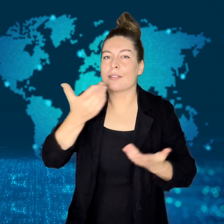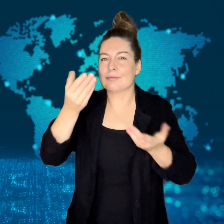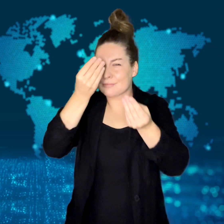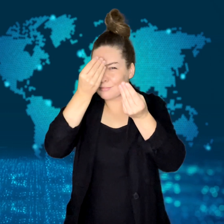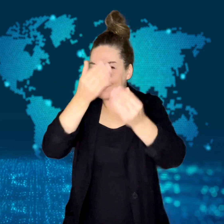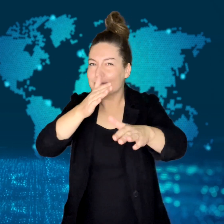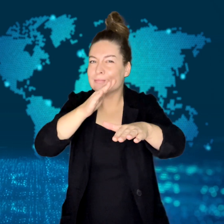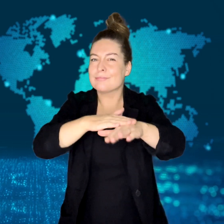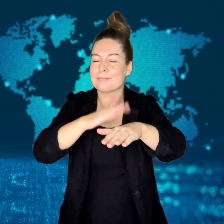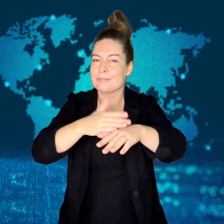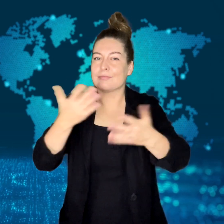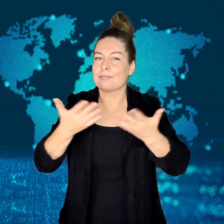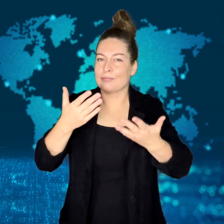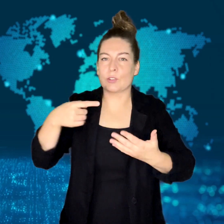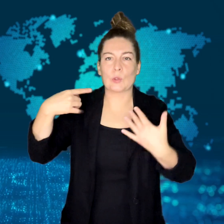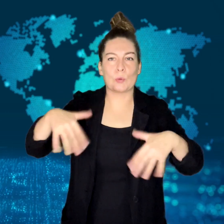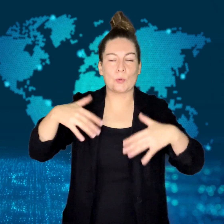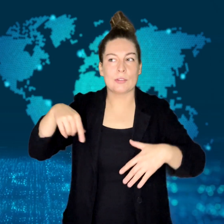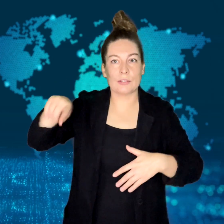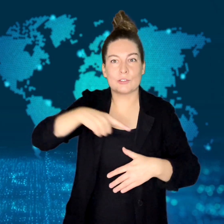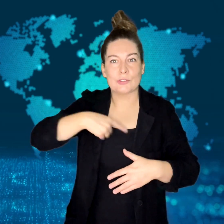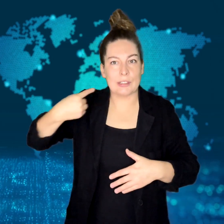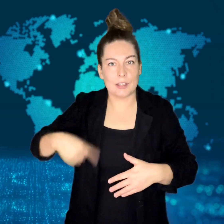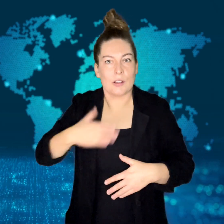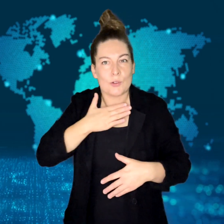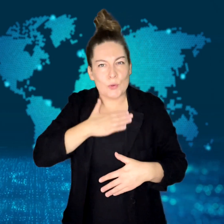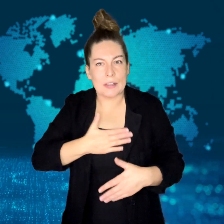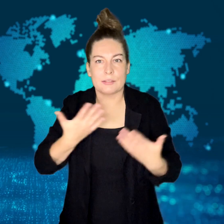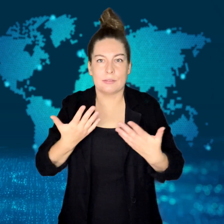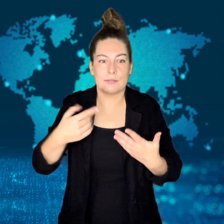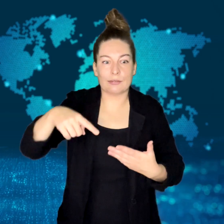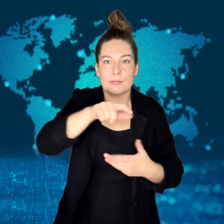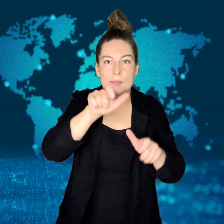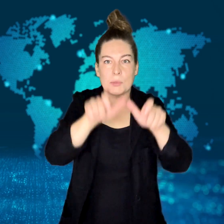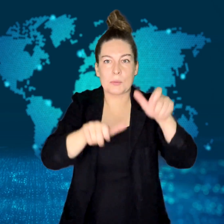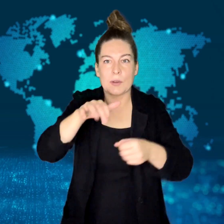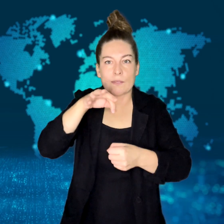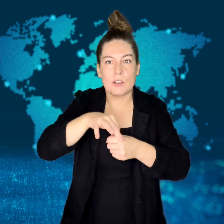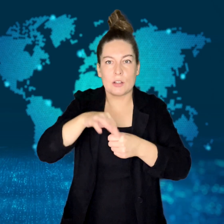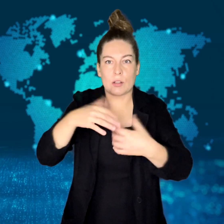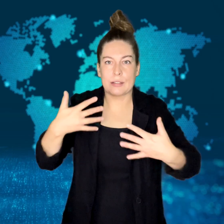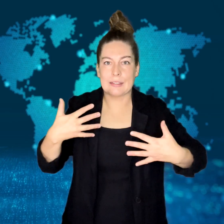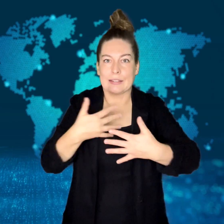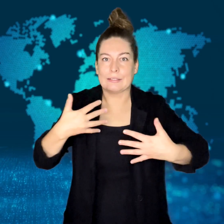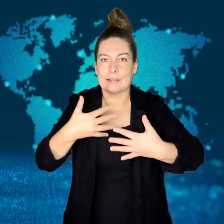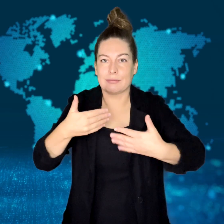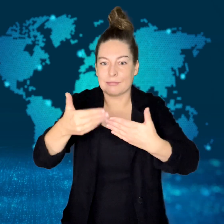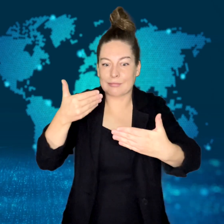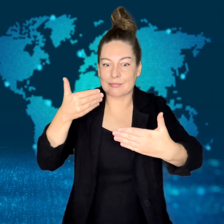that there have been Chinese war planes getting closer to that space,